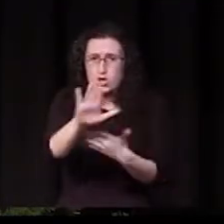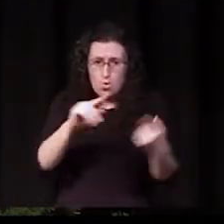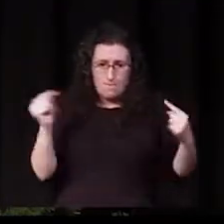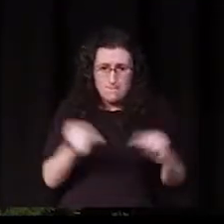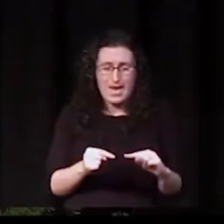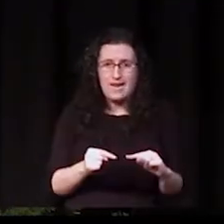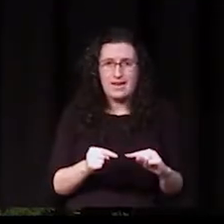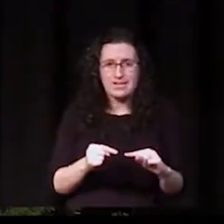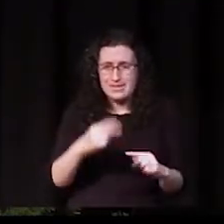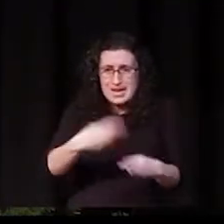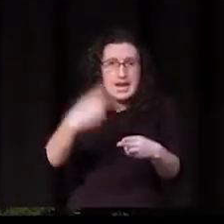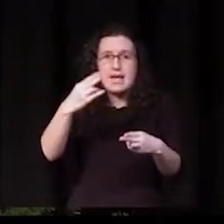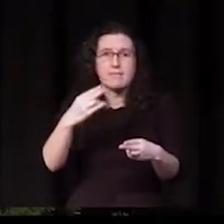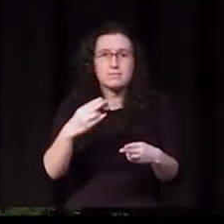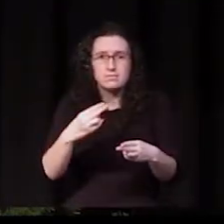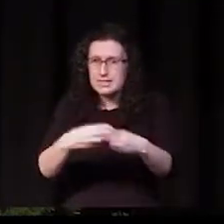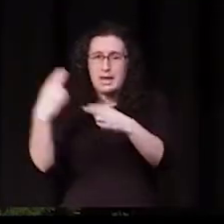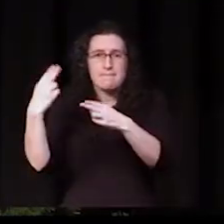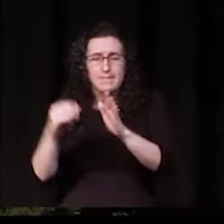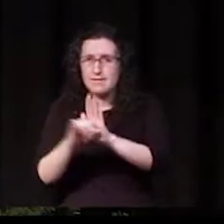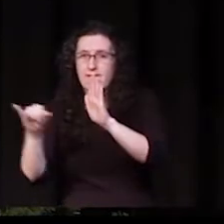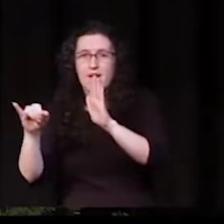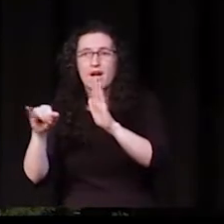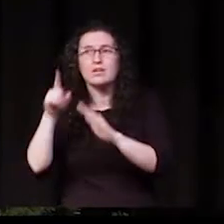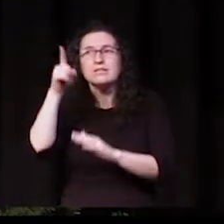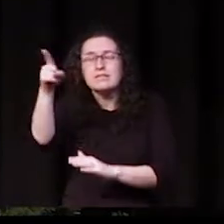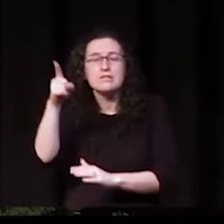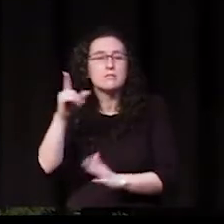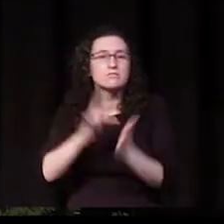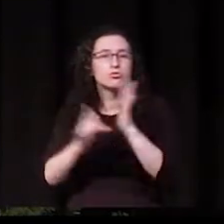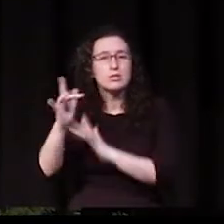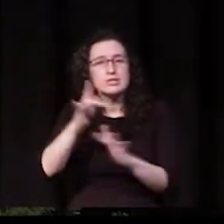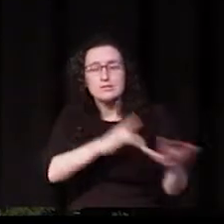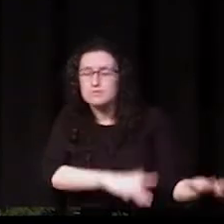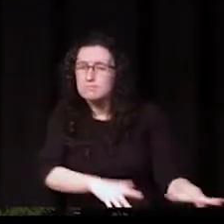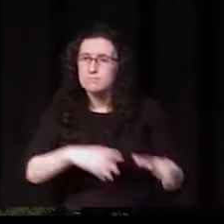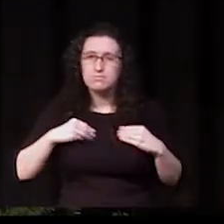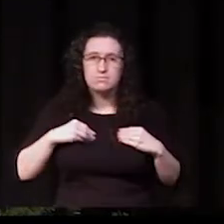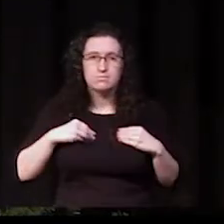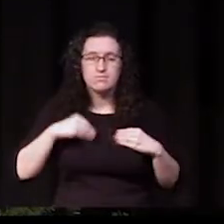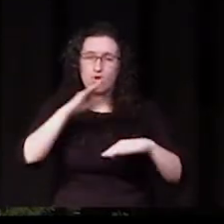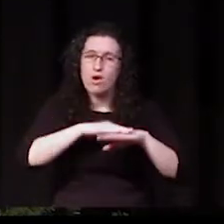He took it upon Himself on the cross. This is our "with us God."